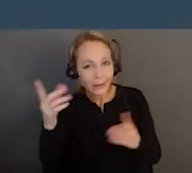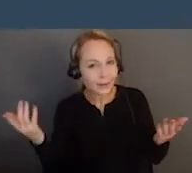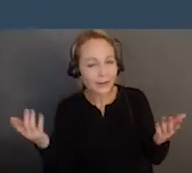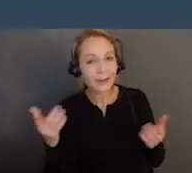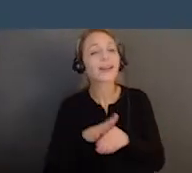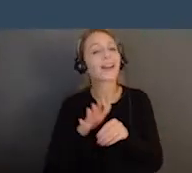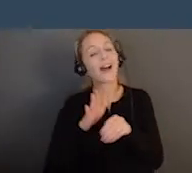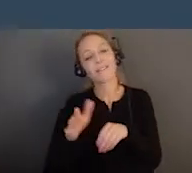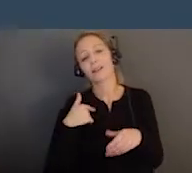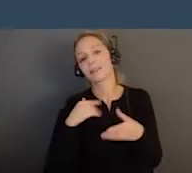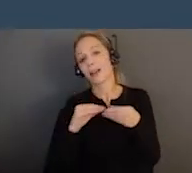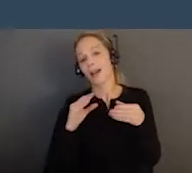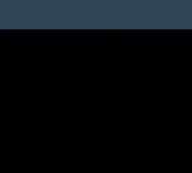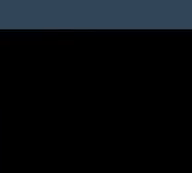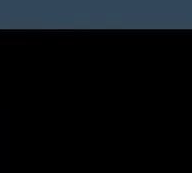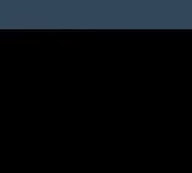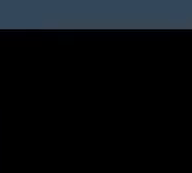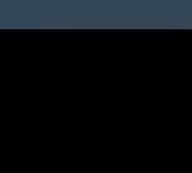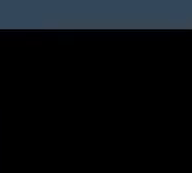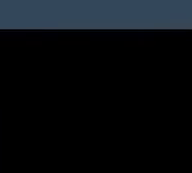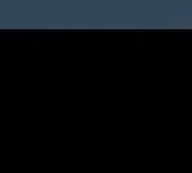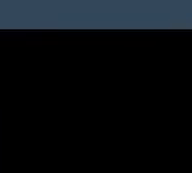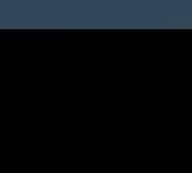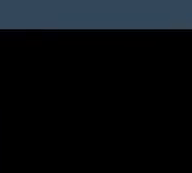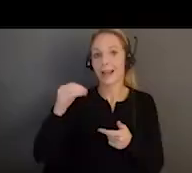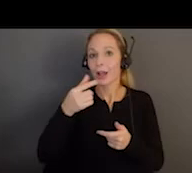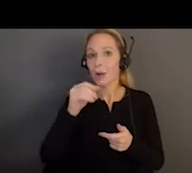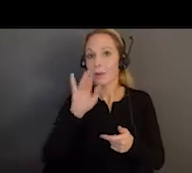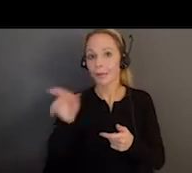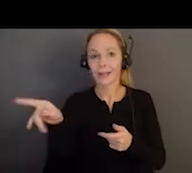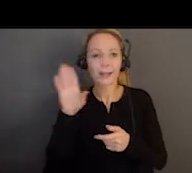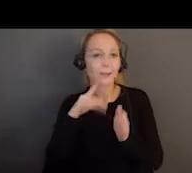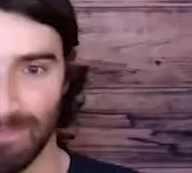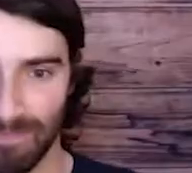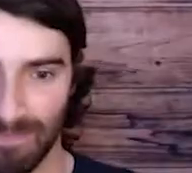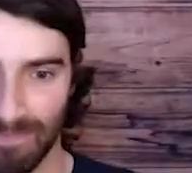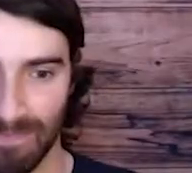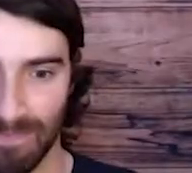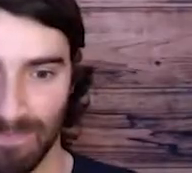I'M GOING TO PASS YOU OFF TO STEF AND GOBI TO CHECK OUT SOME OF THESE FEATURES.